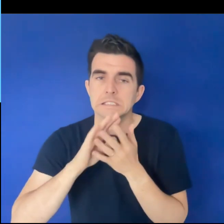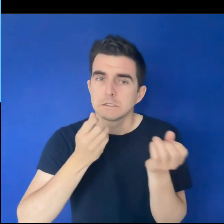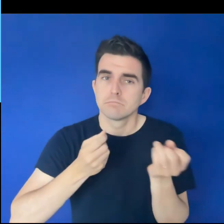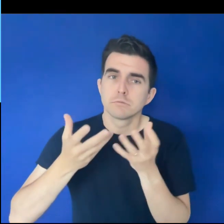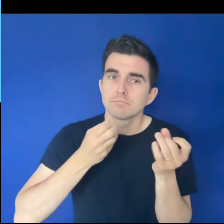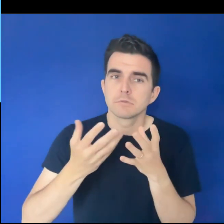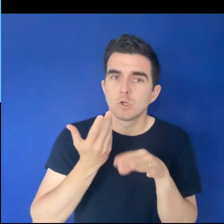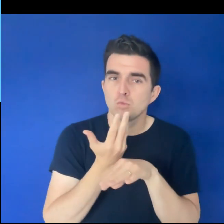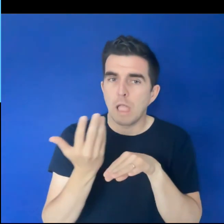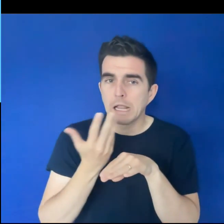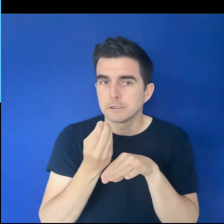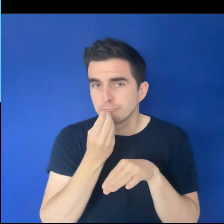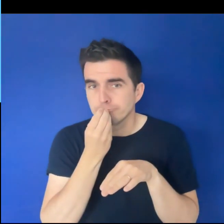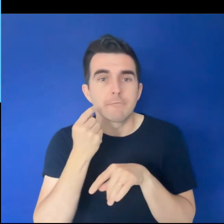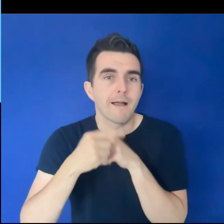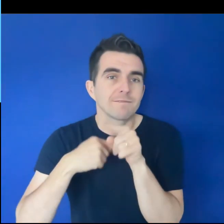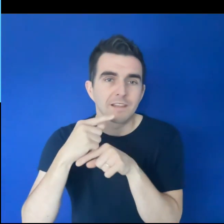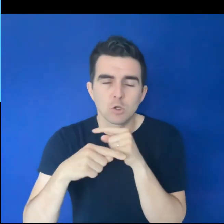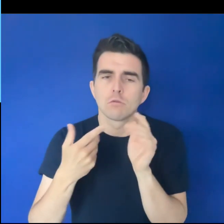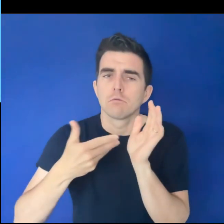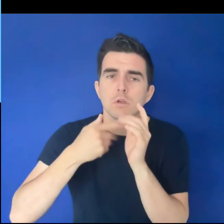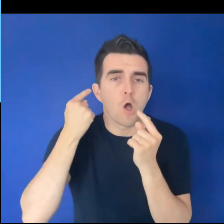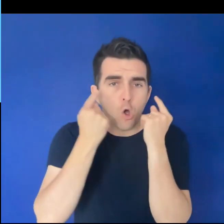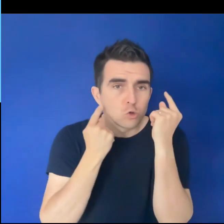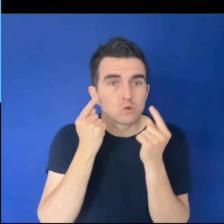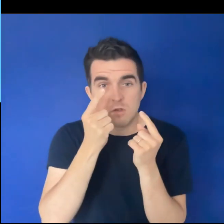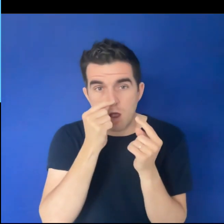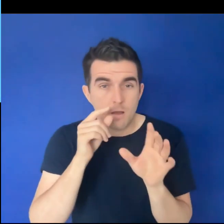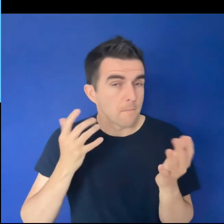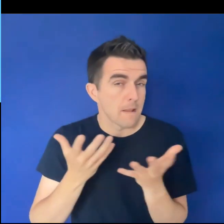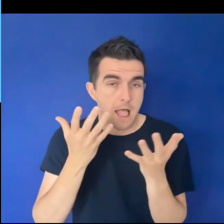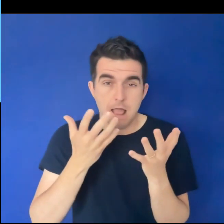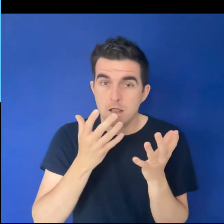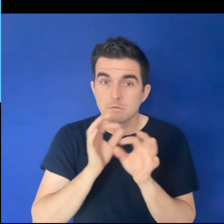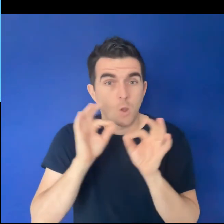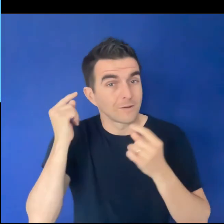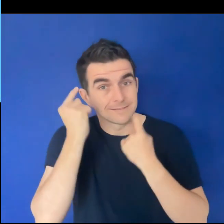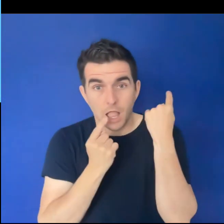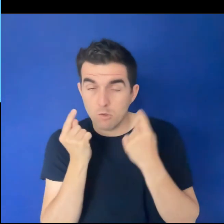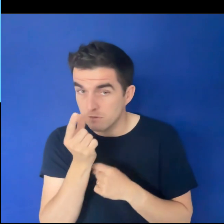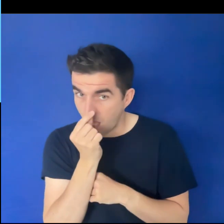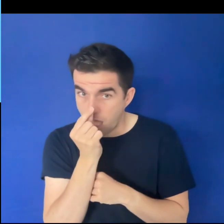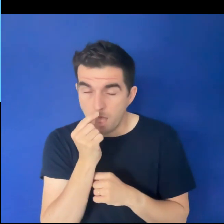There are tons of audio cues, but you can also perfectly play the game without any sound.